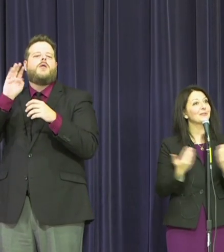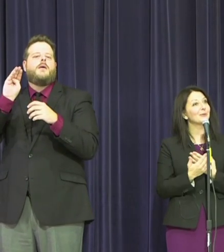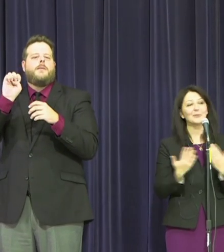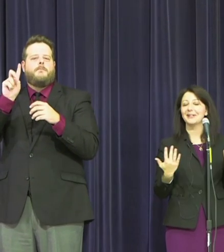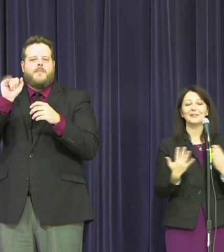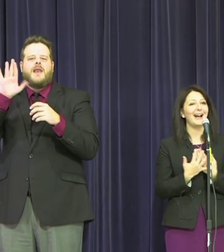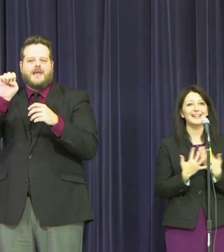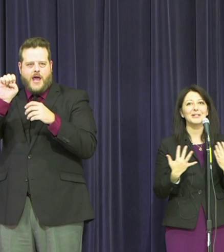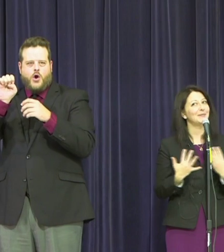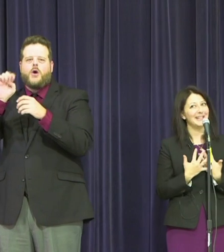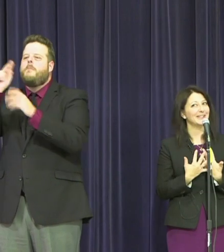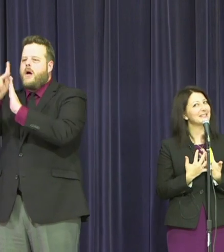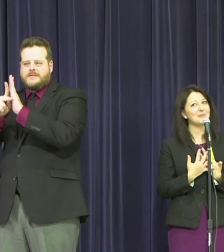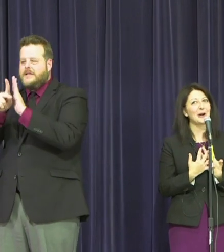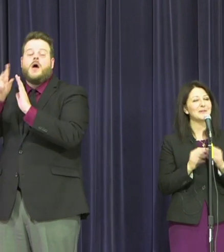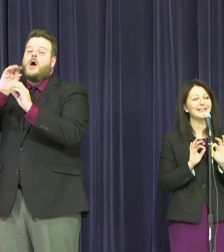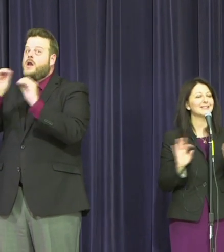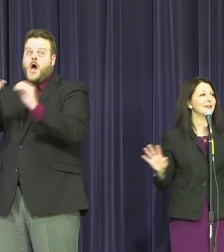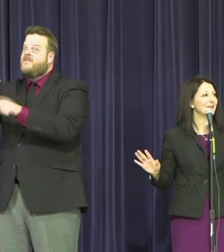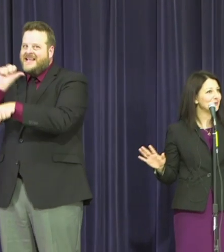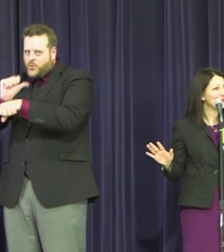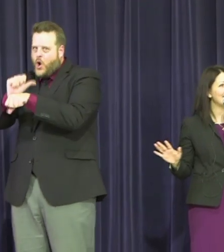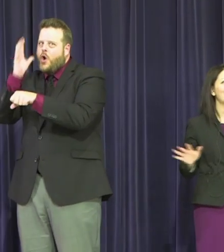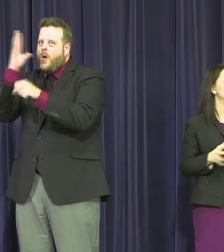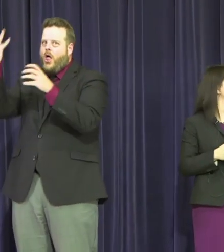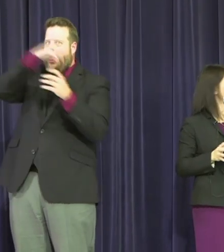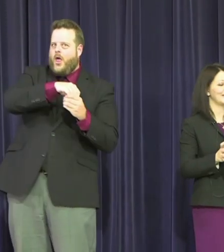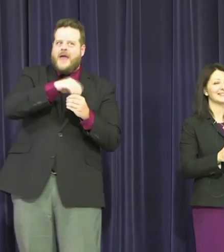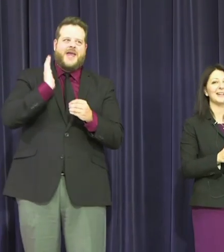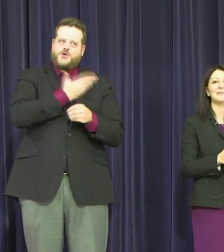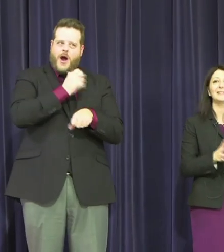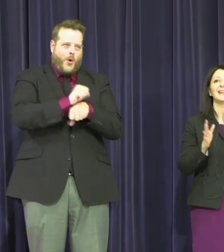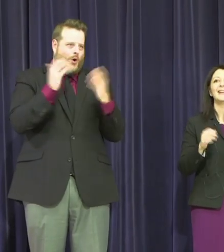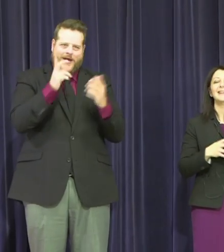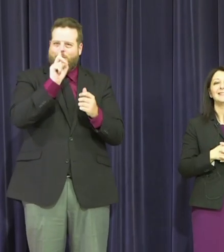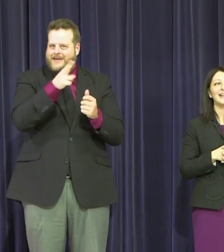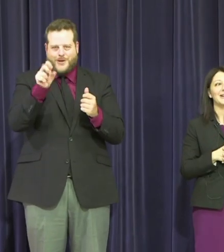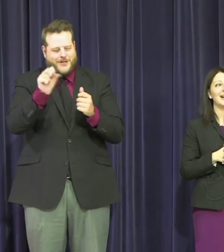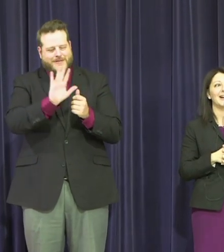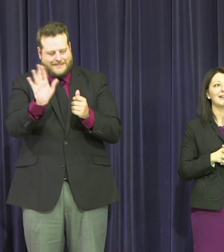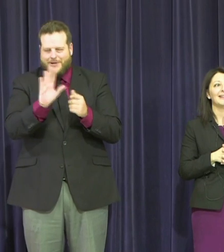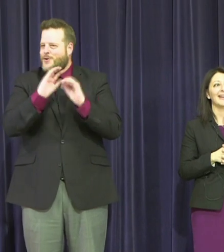None of the work will interact here at the department and we don't have to worry about any conflicts or things like that.